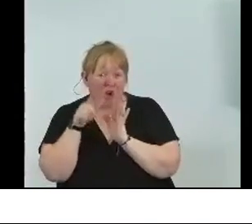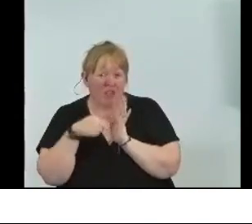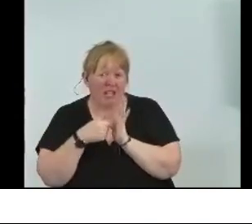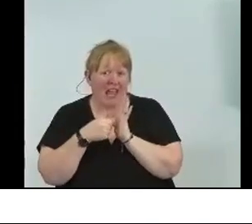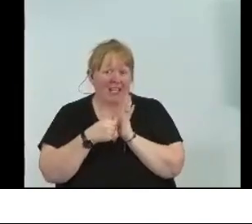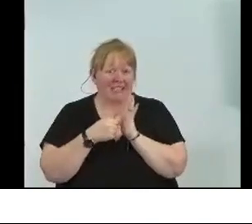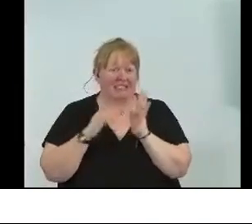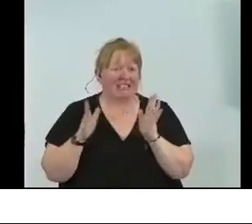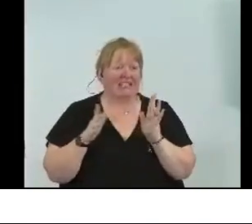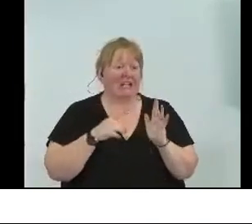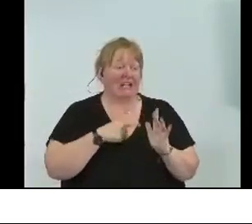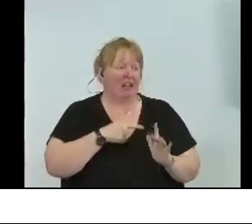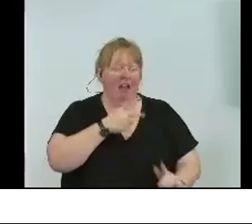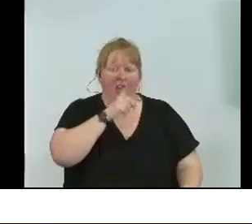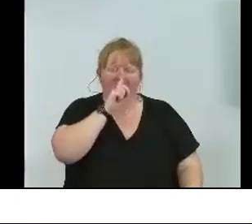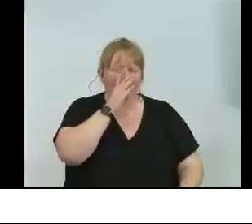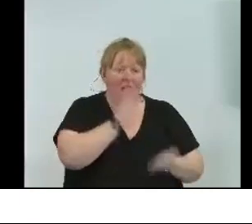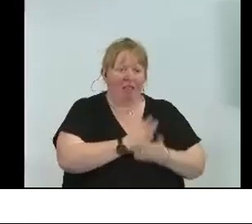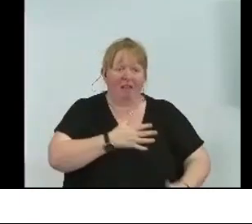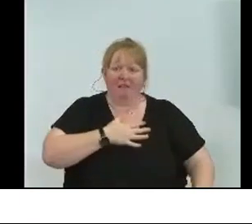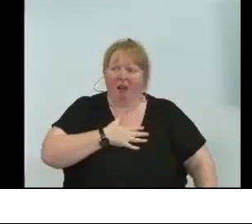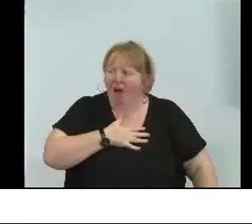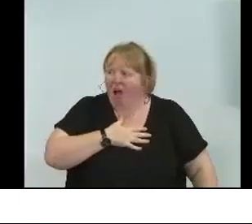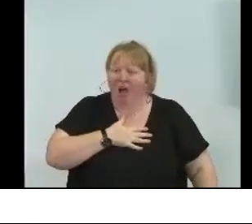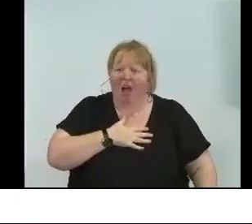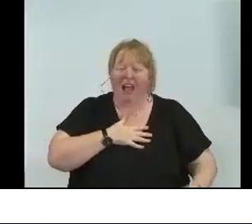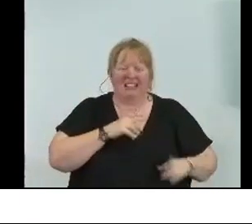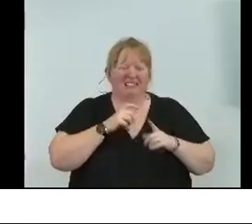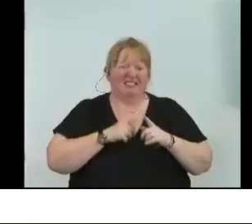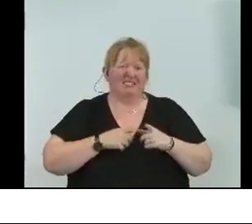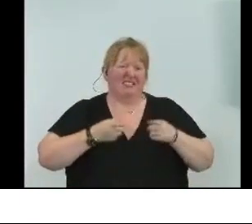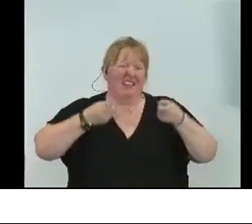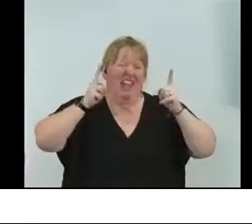And I couldn't believe my luck because as a head of DNI, you kind of expect